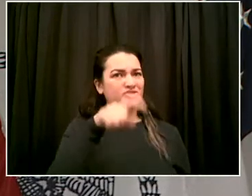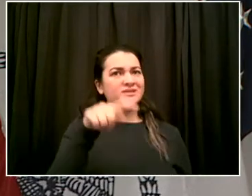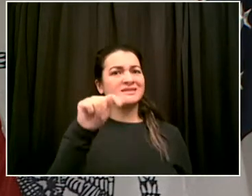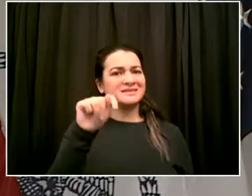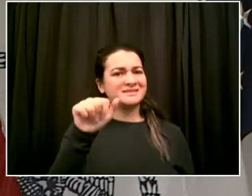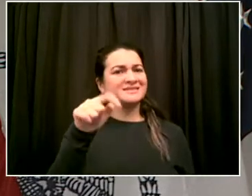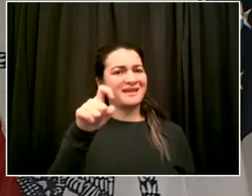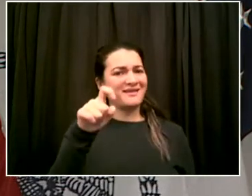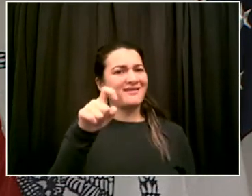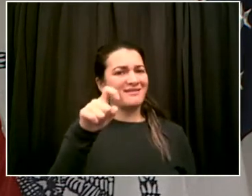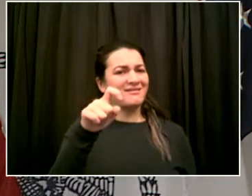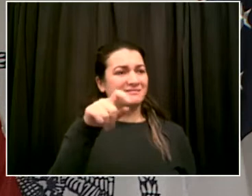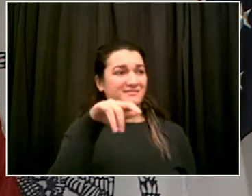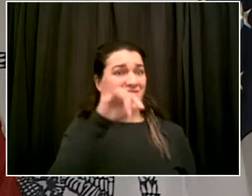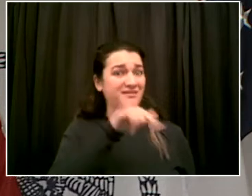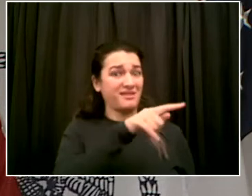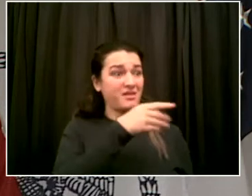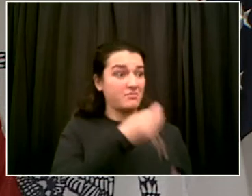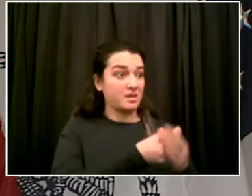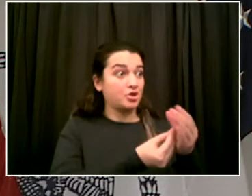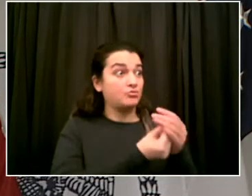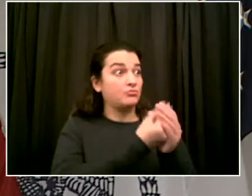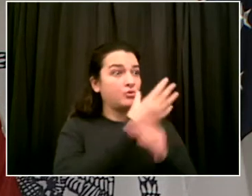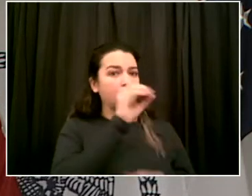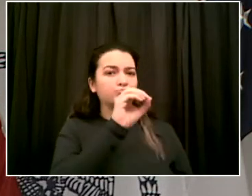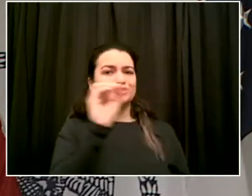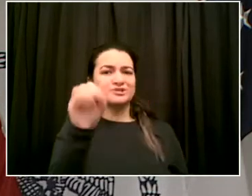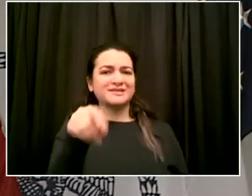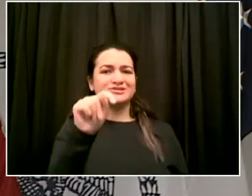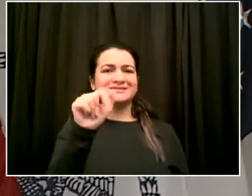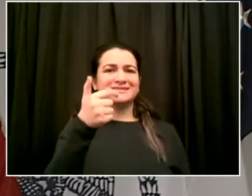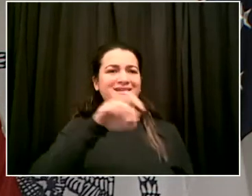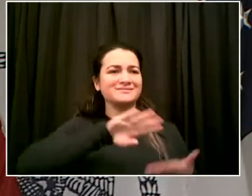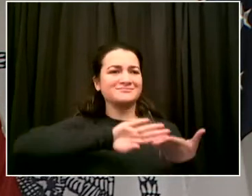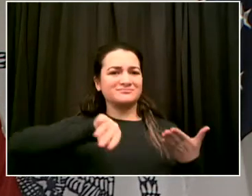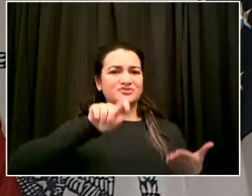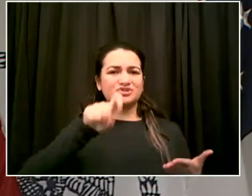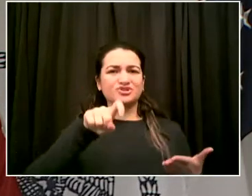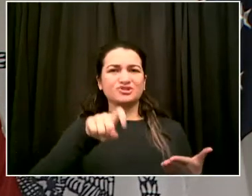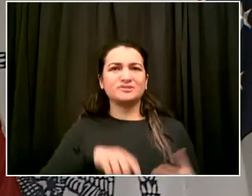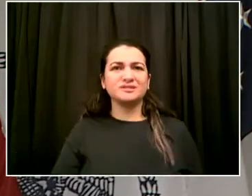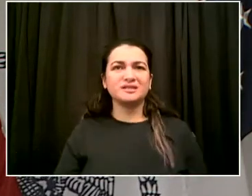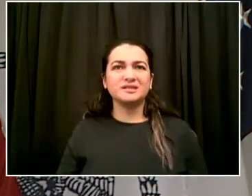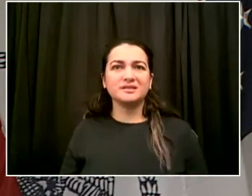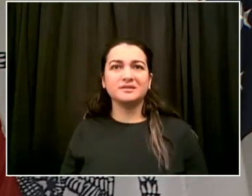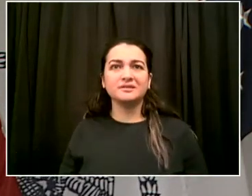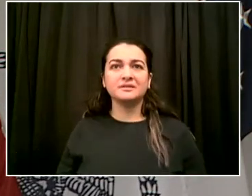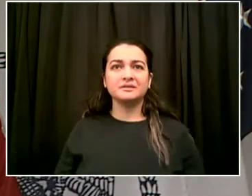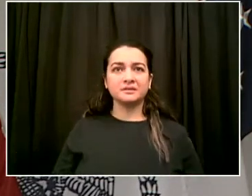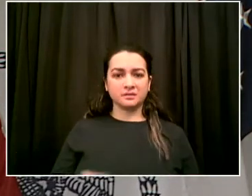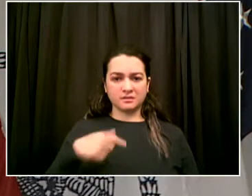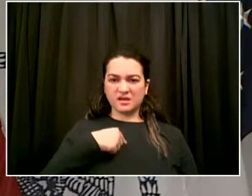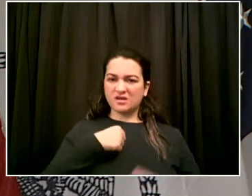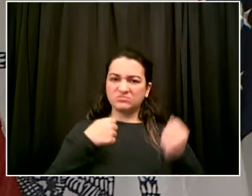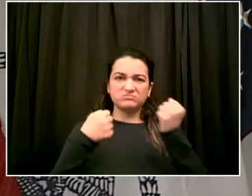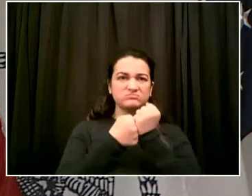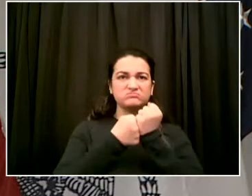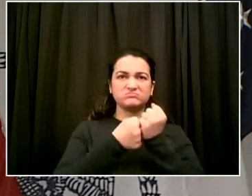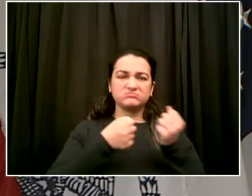FIINANCCMIE NINIRST IS MAKING MONEY HAND OVER FIST WHILE THE VAST MAJORITY OF PEOPLE ARE SUFFERING. STOCK TRANSFER TAX IS S T NOTHE KIND OF THING WE SHOULD BE LOOKING AT FOROR MMREO REVENUE AND TAXING THE